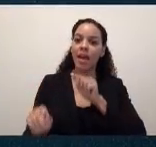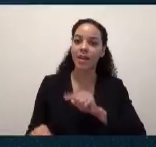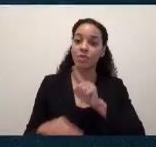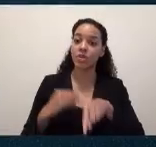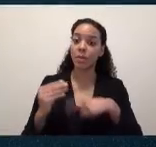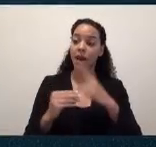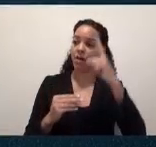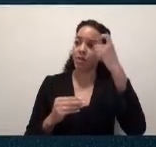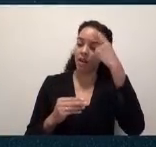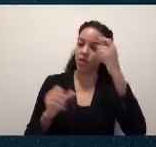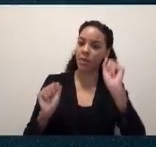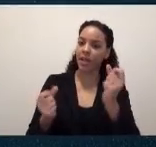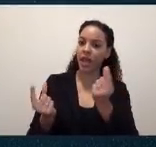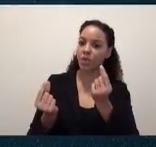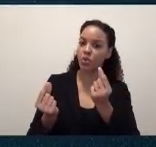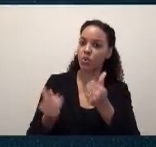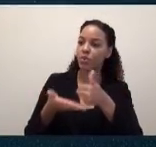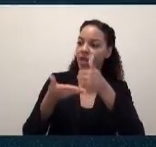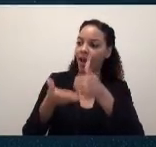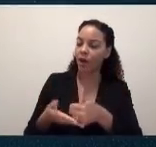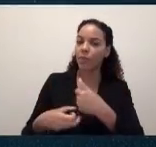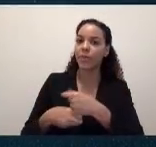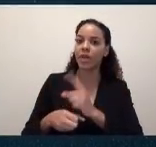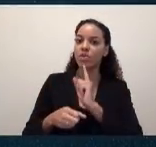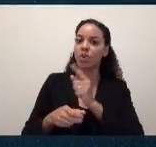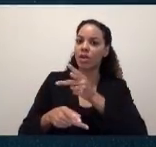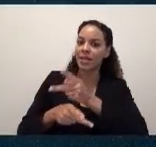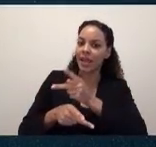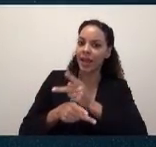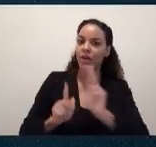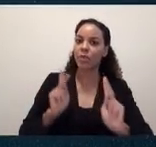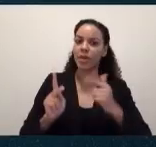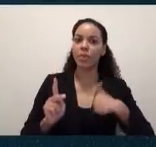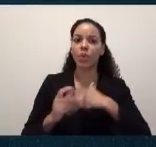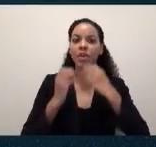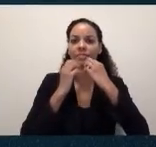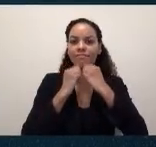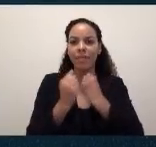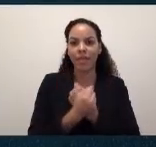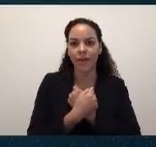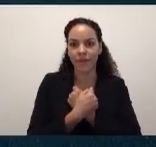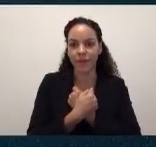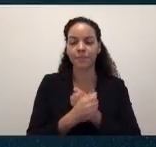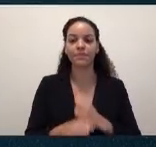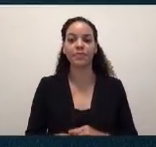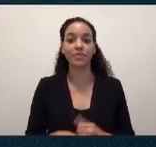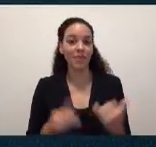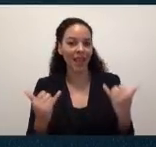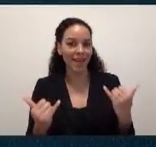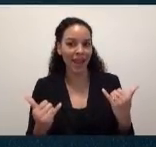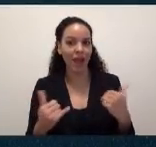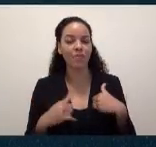to help us care for the people we love. And now it is my great pleasure and honor